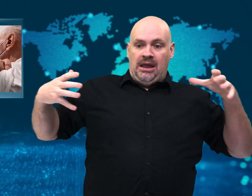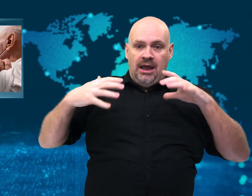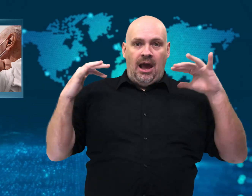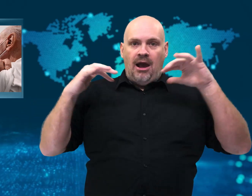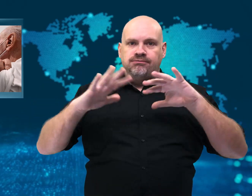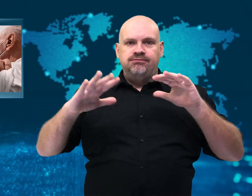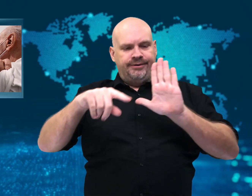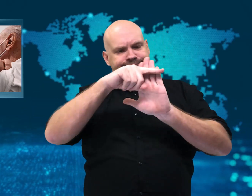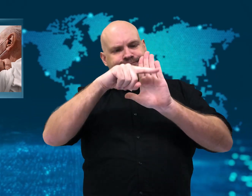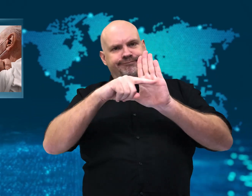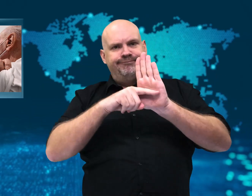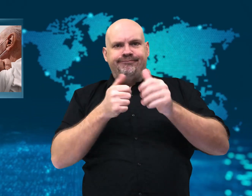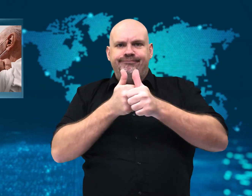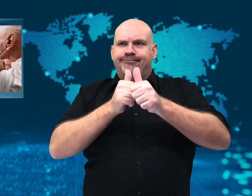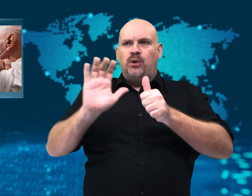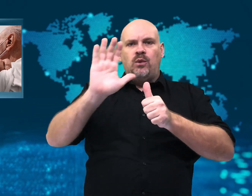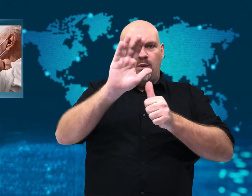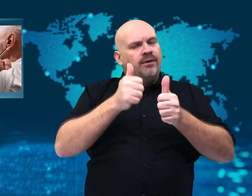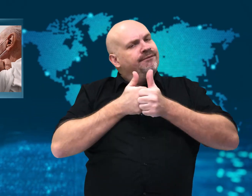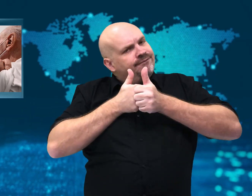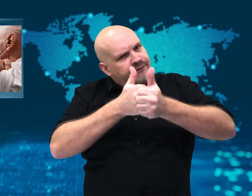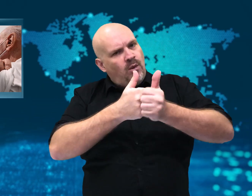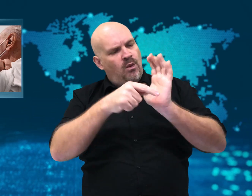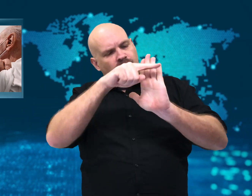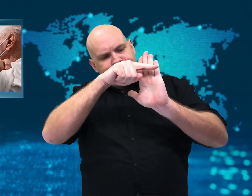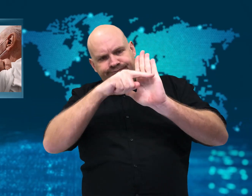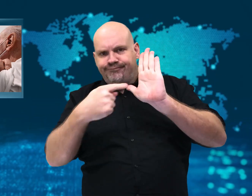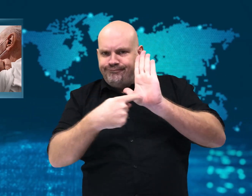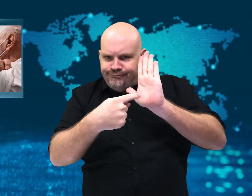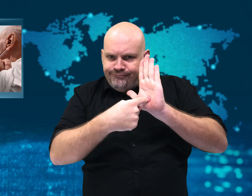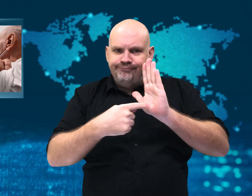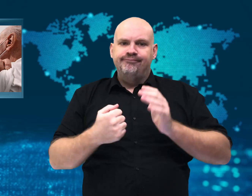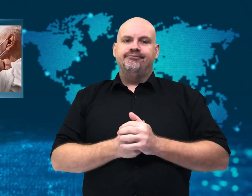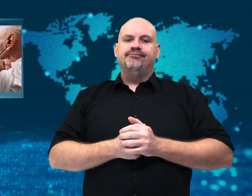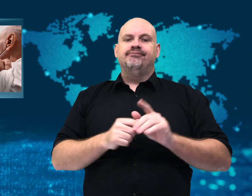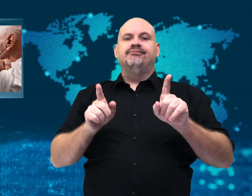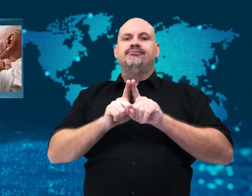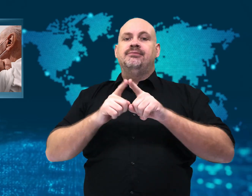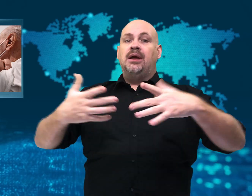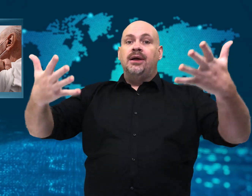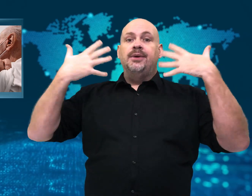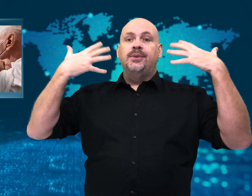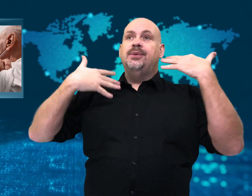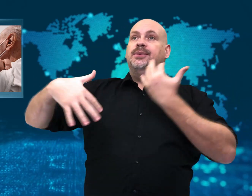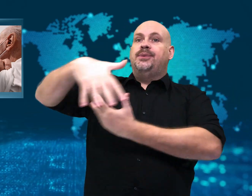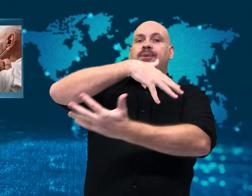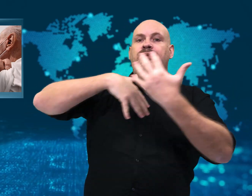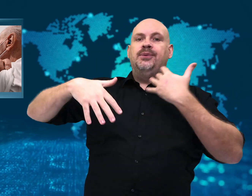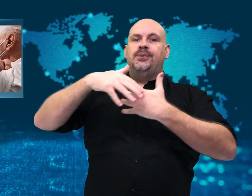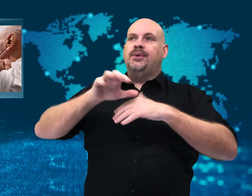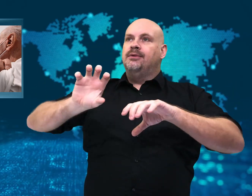and improve ventilation to prevent getting COVID-19.